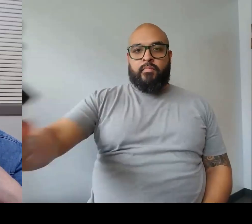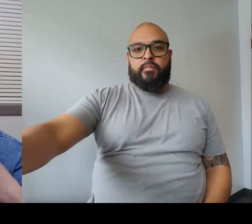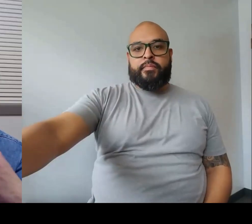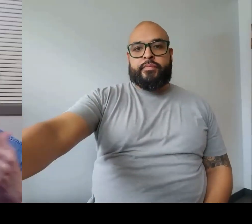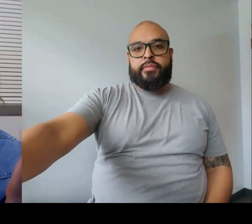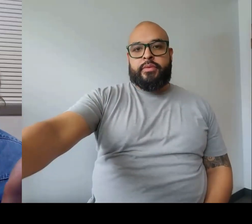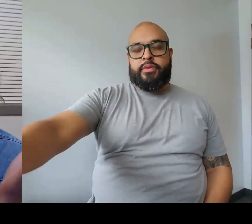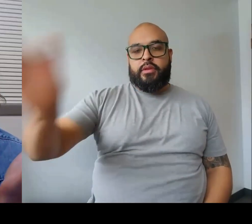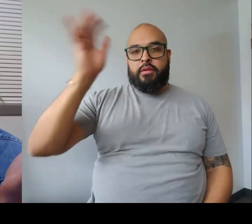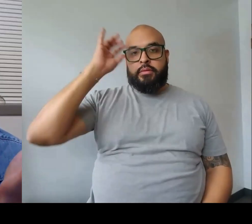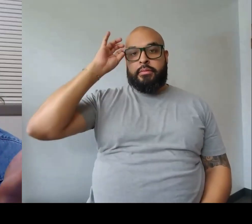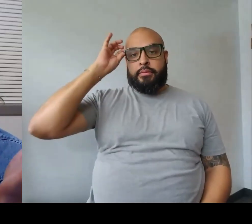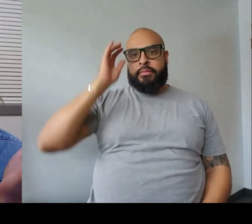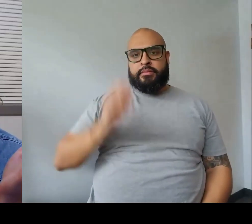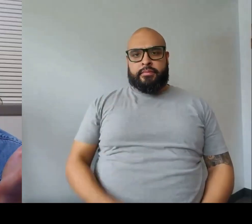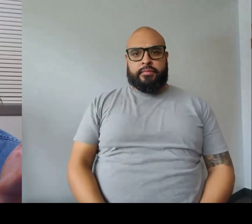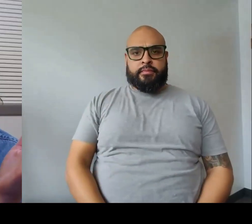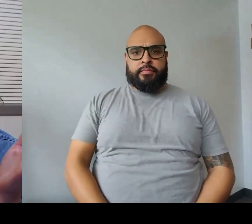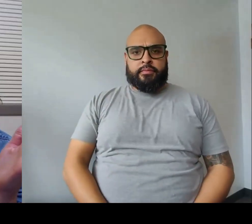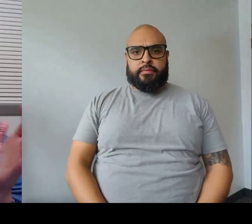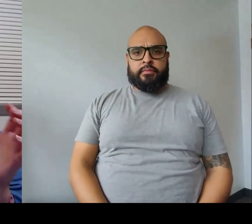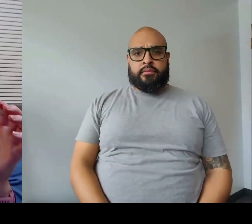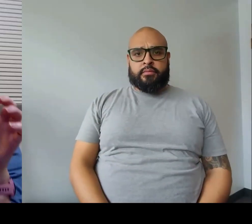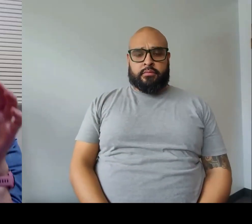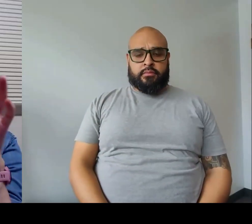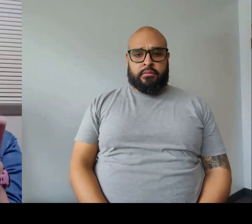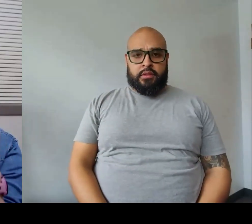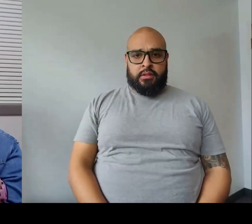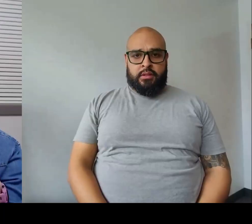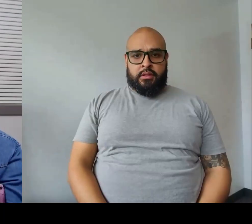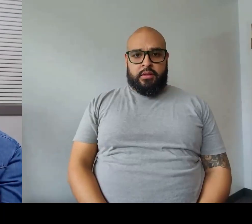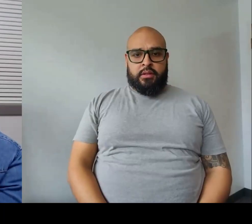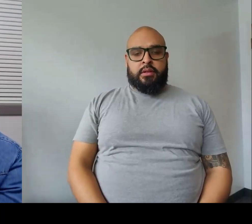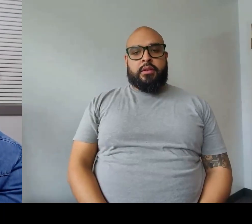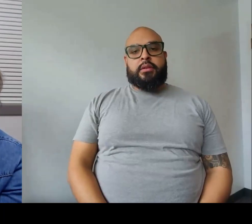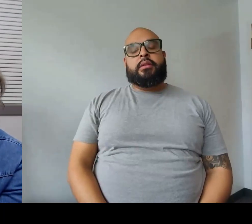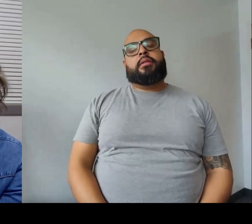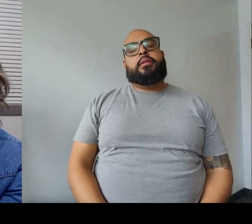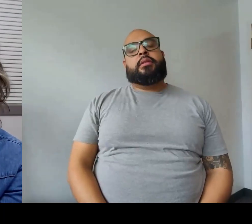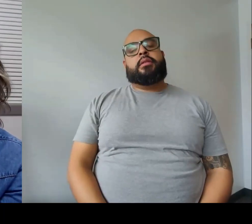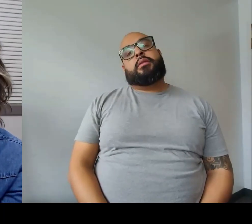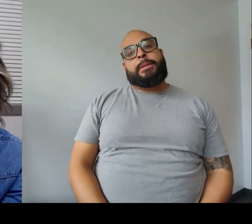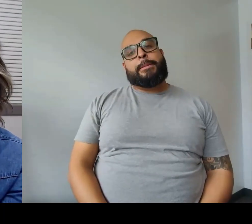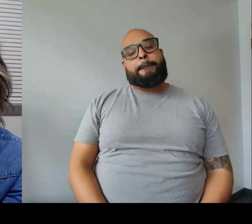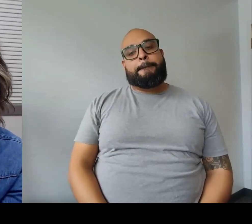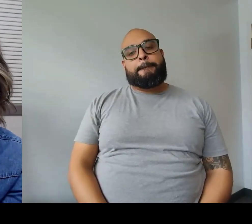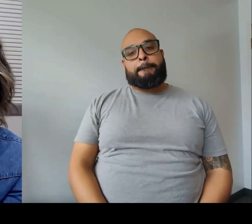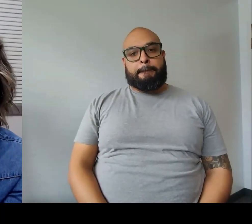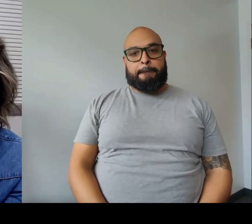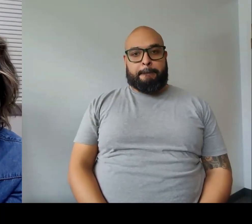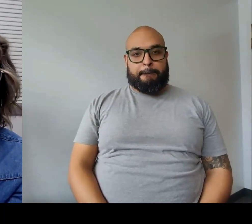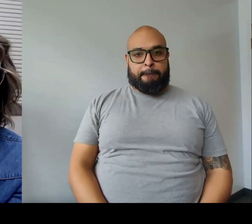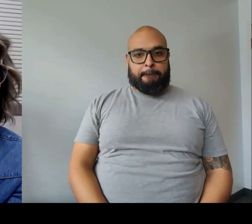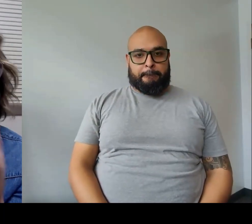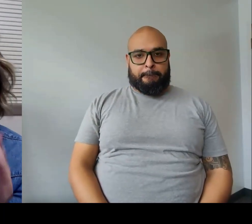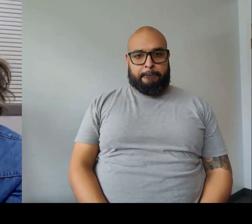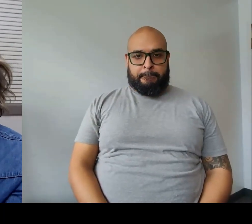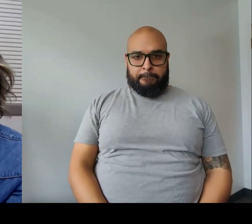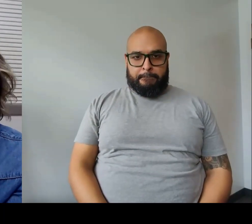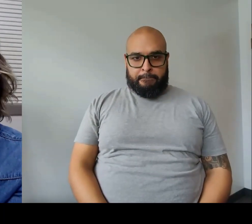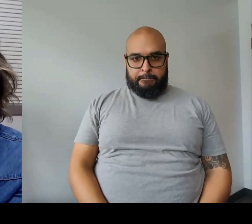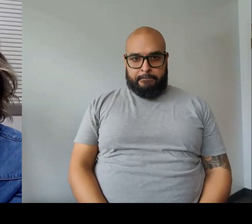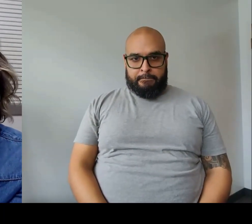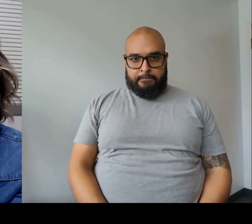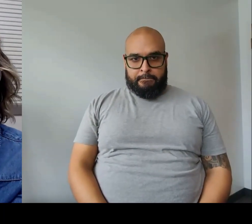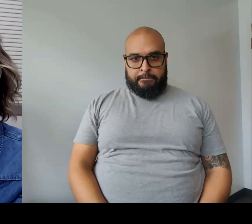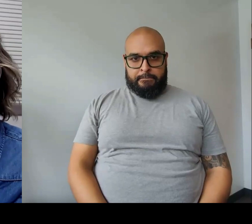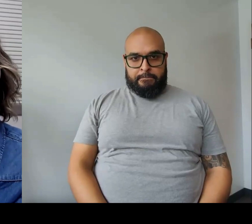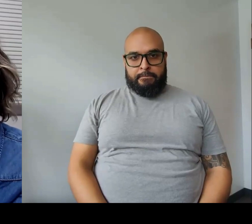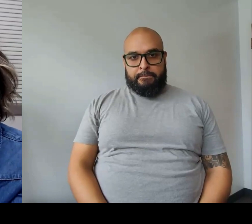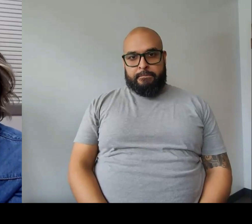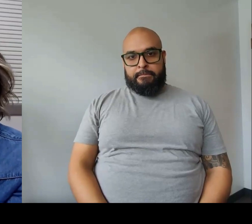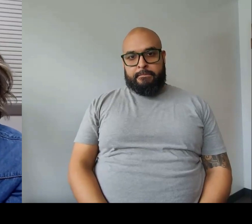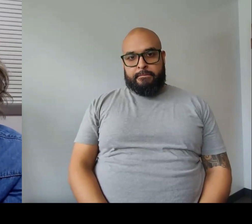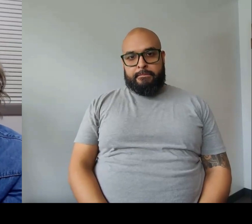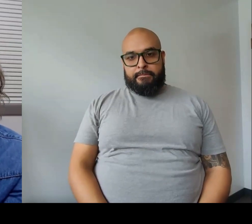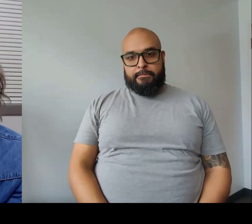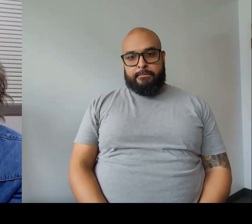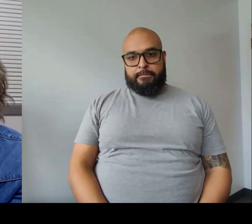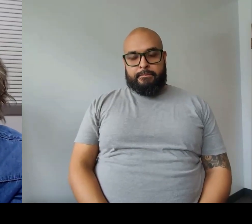You can use the whole thing with your team for what you want to see, what the student is doing in their specific classroom, and use that as part of your evaluation for